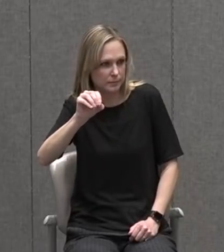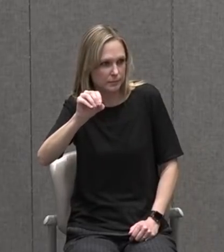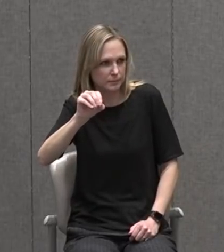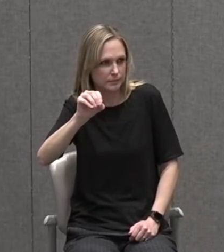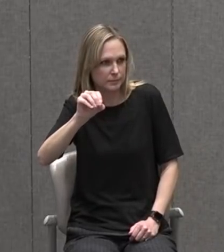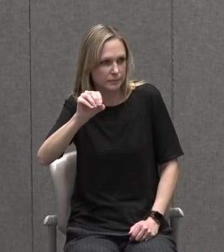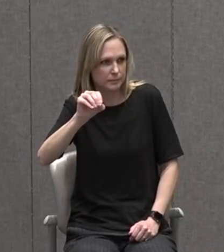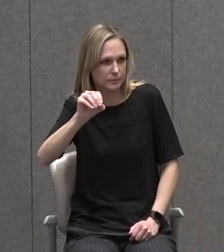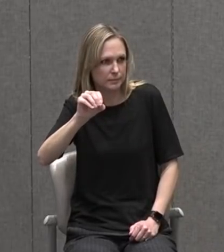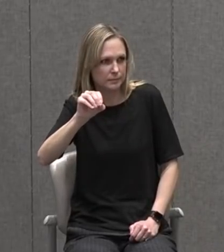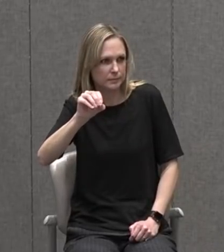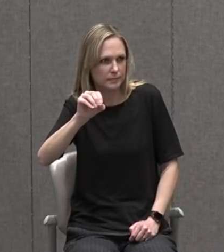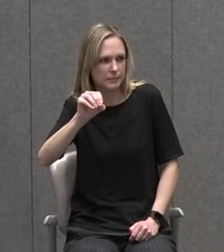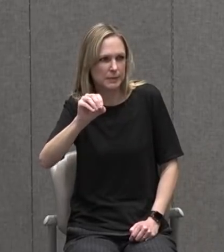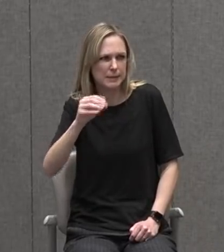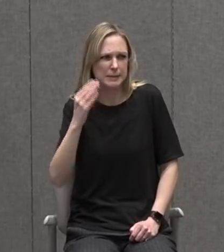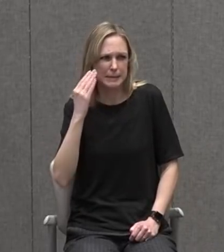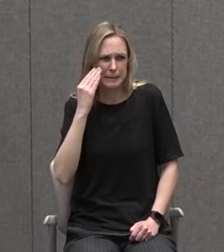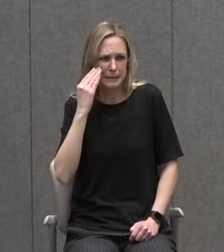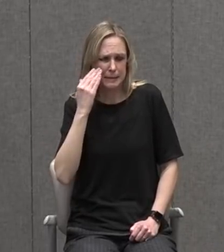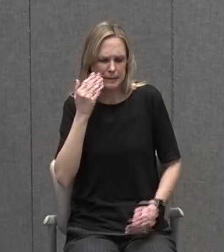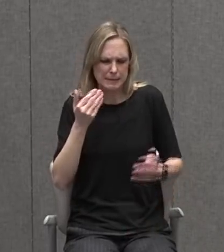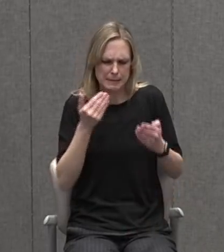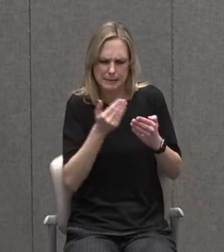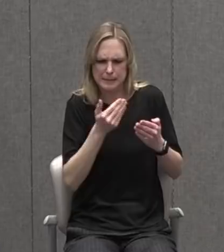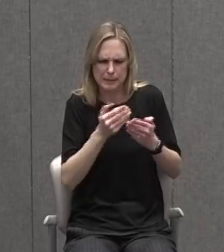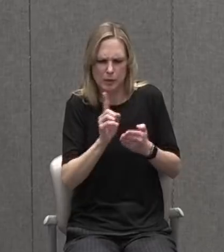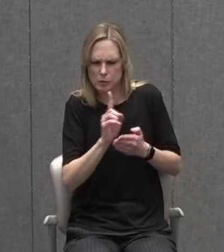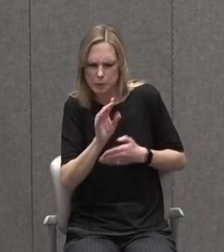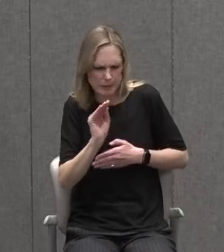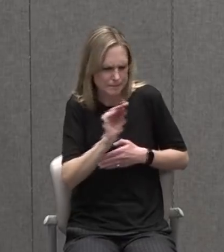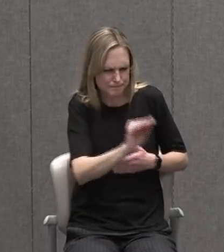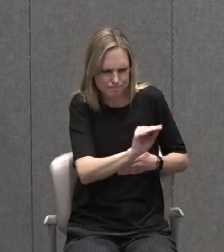I'm now very, very close, because I really only just need almost quite another 50,